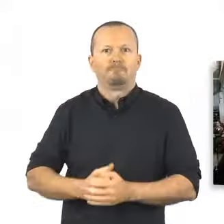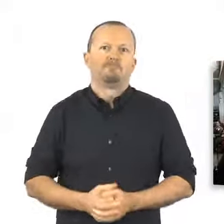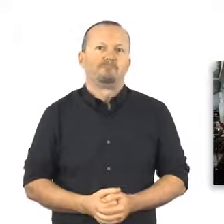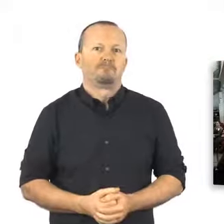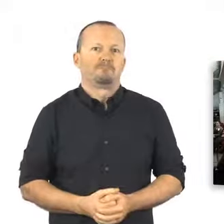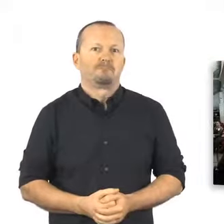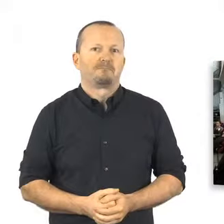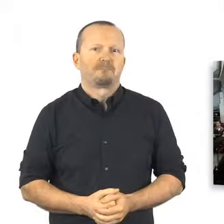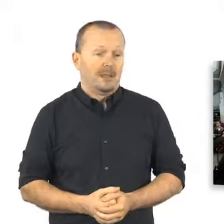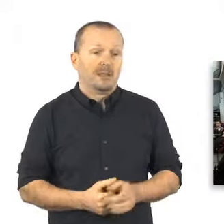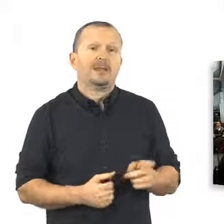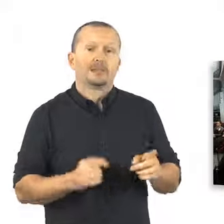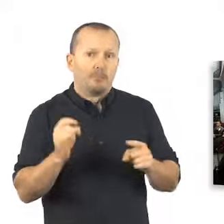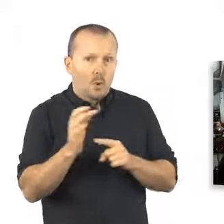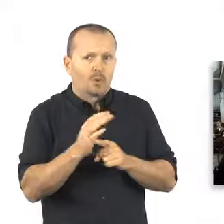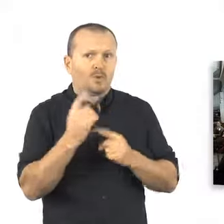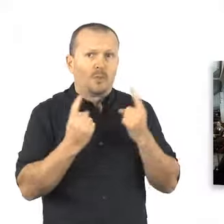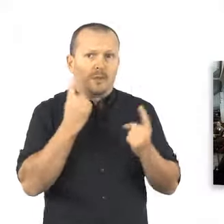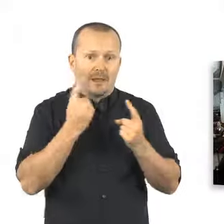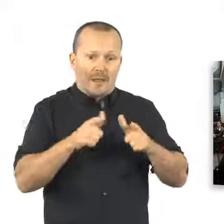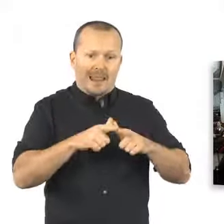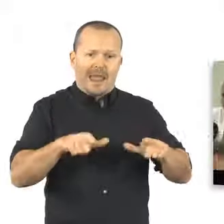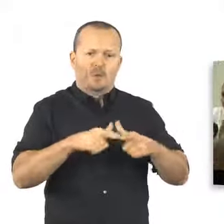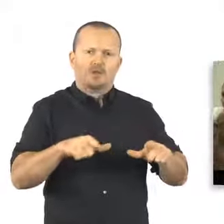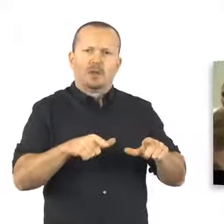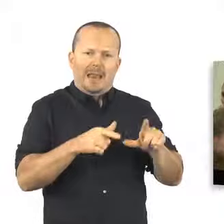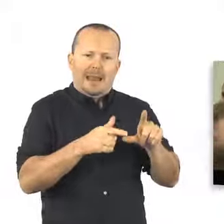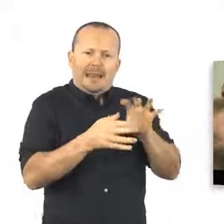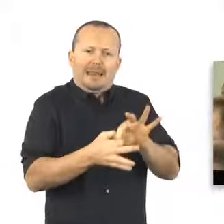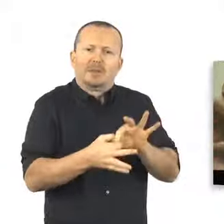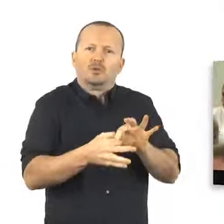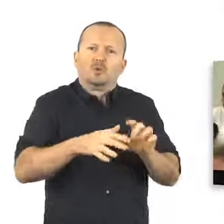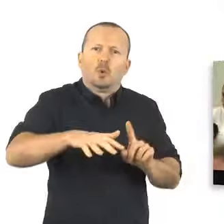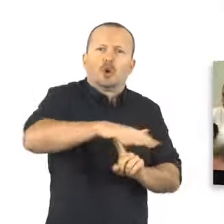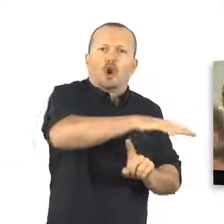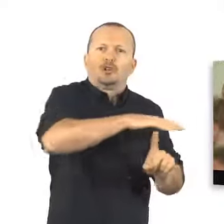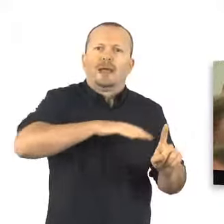The first thing we need to think about is how are we going to contextualize the language?